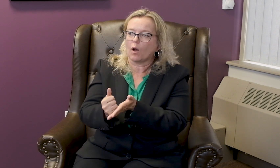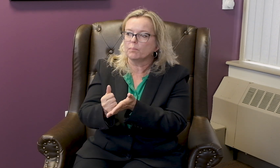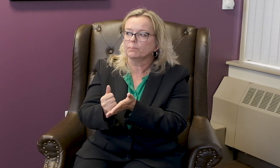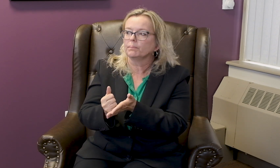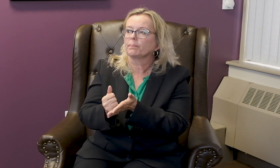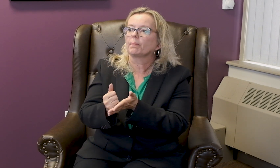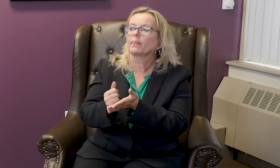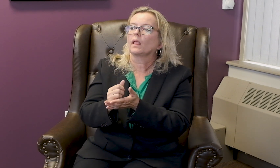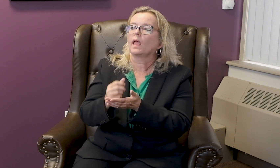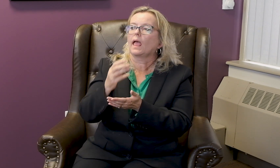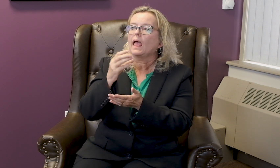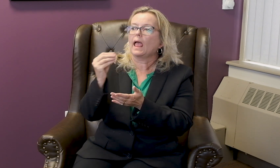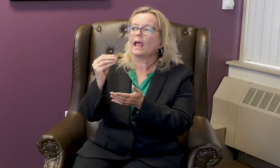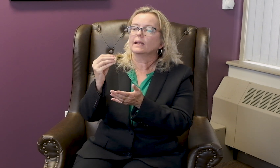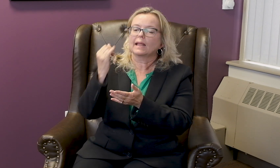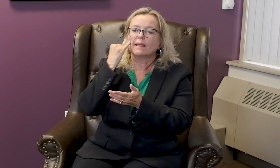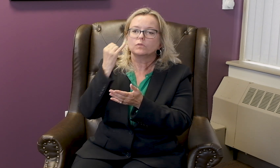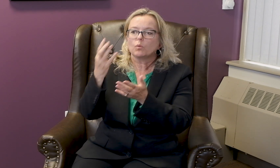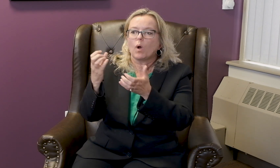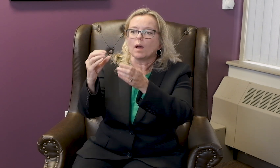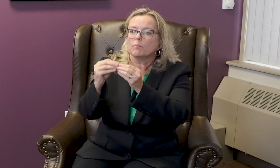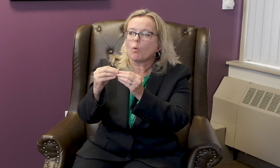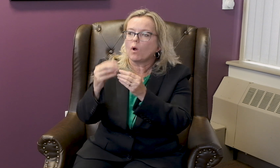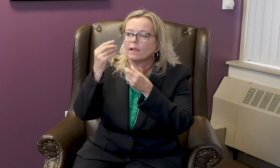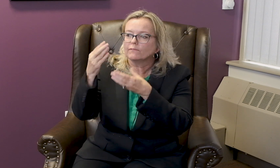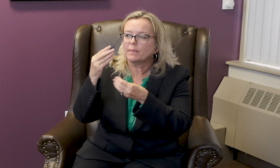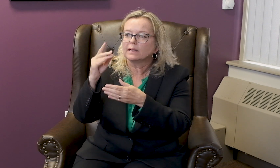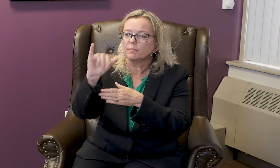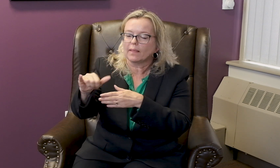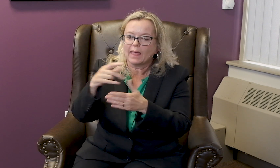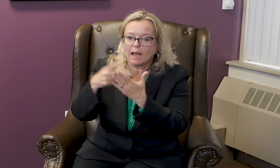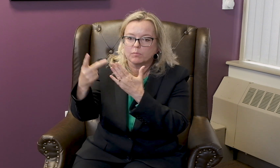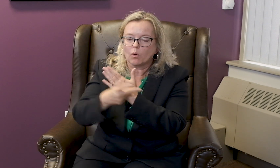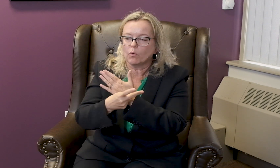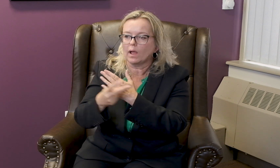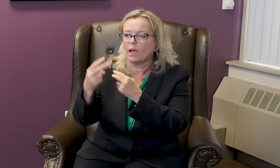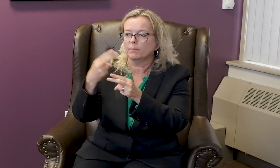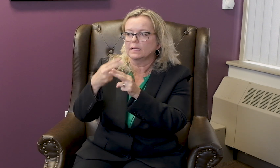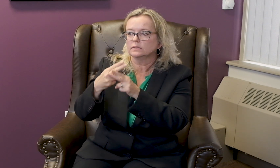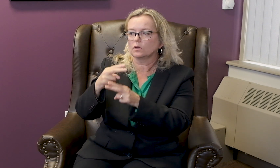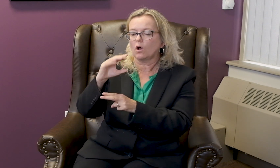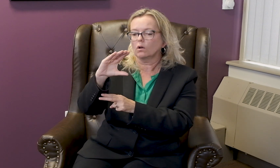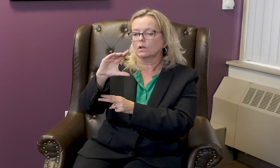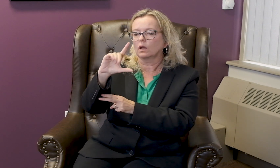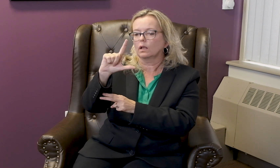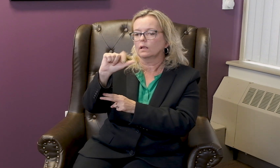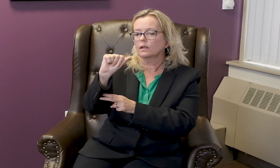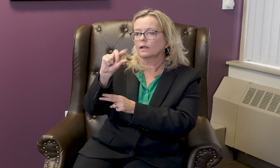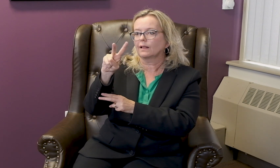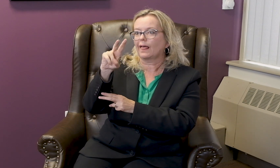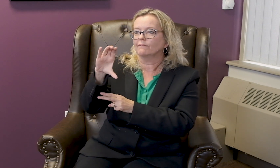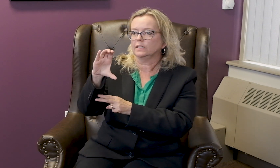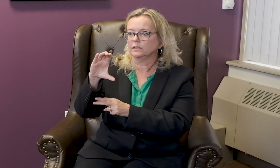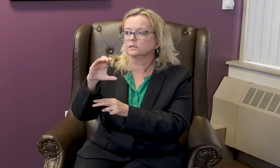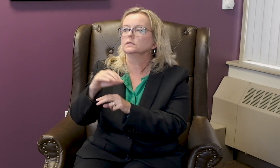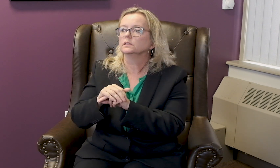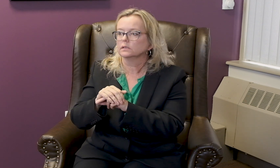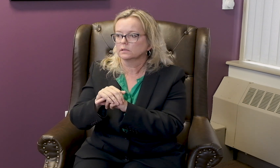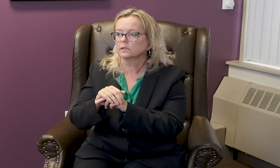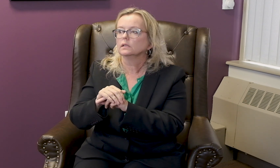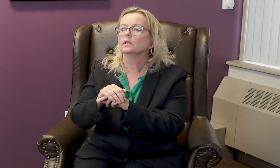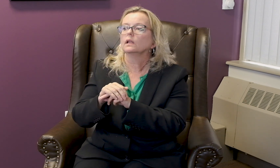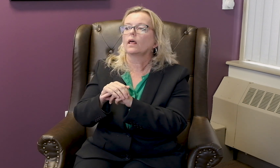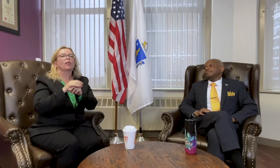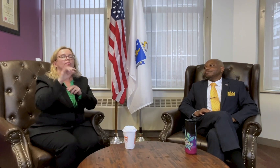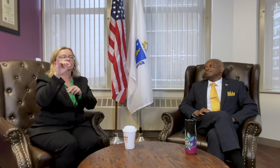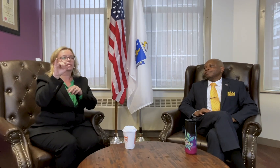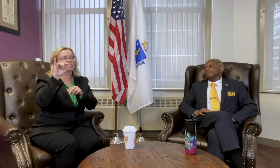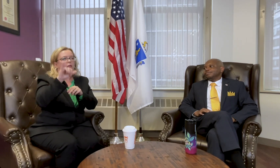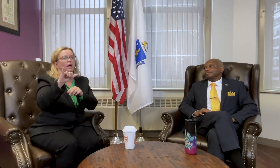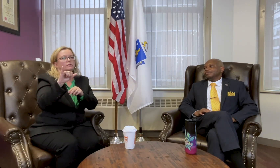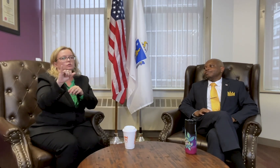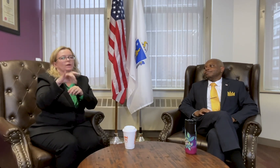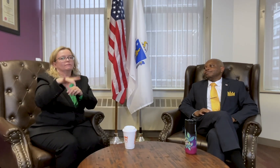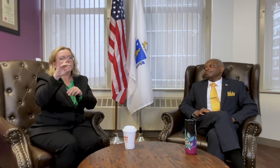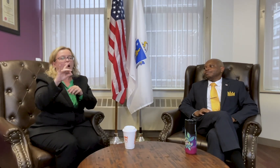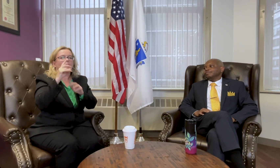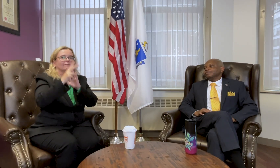and if you’d like more information about this program, it’s entitled CLAVC. You can find an